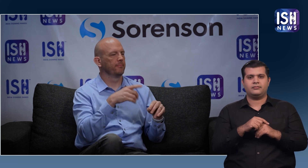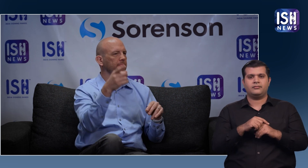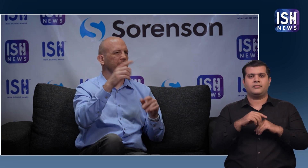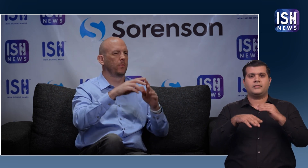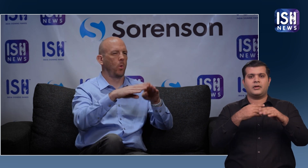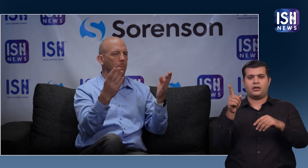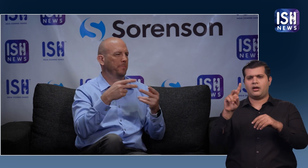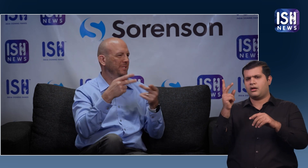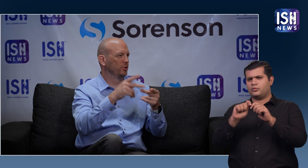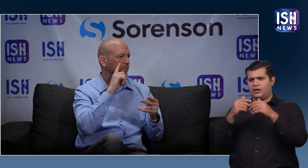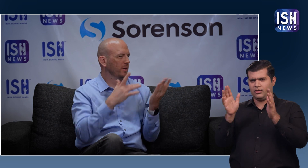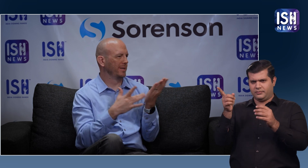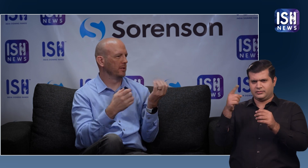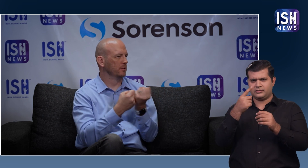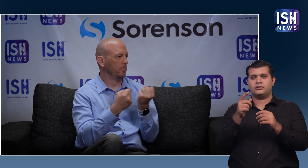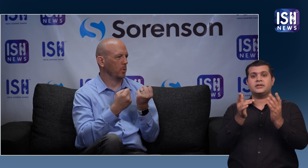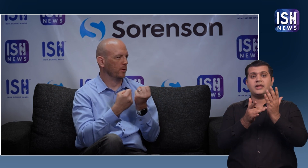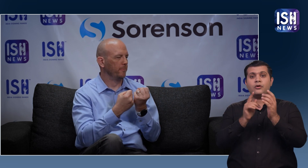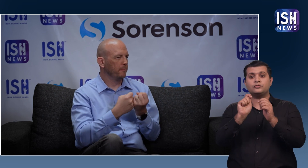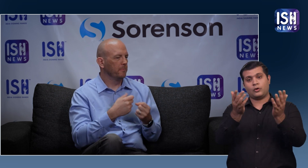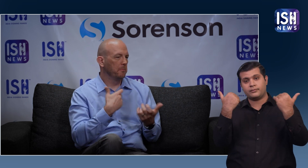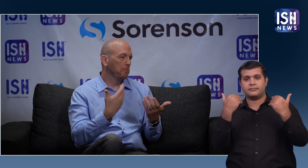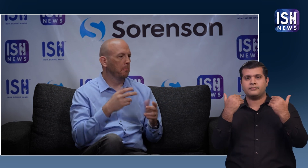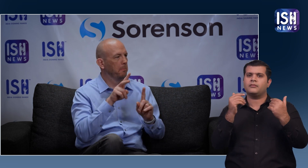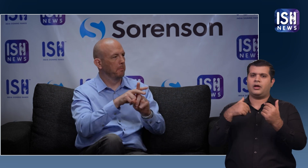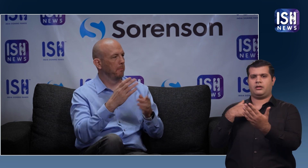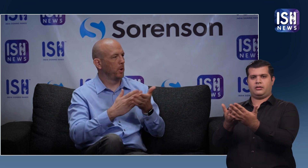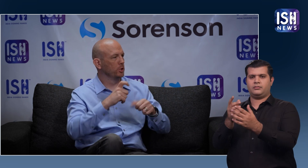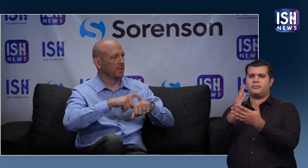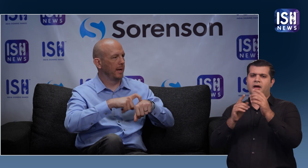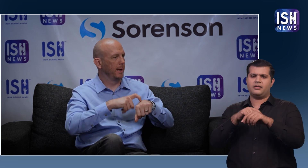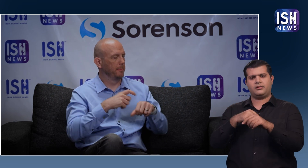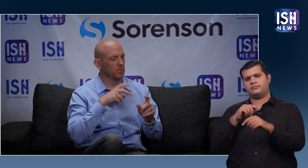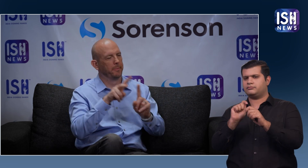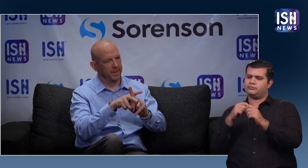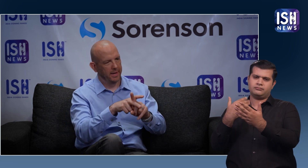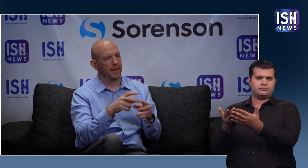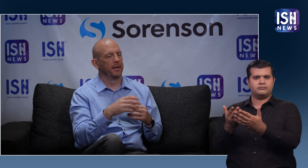There was a open-position for tech support, so I applied for it part-time.